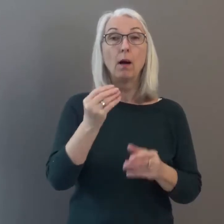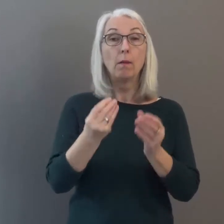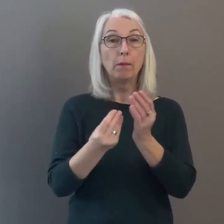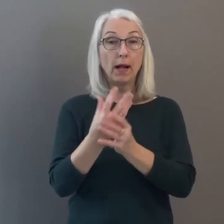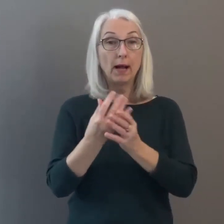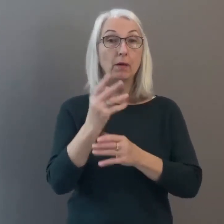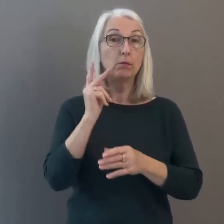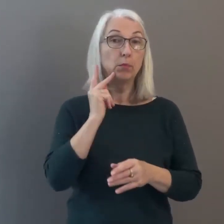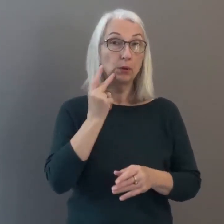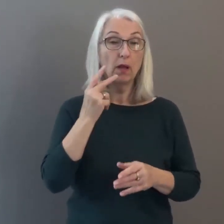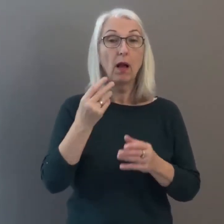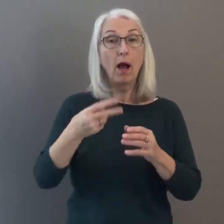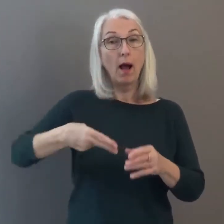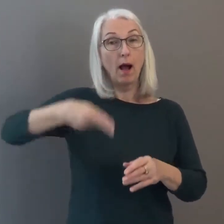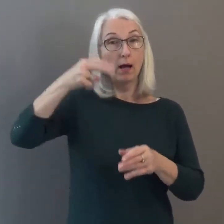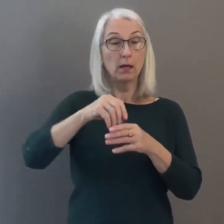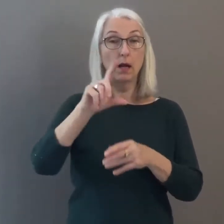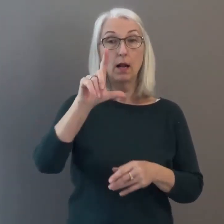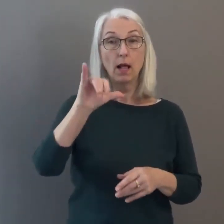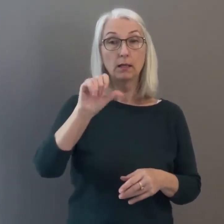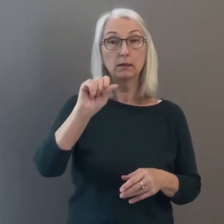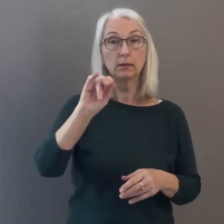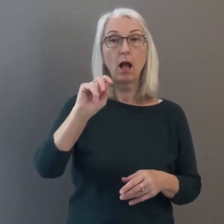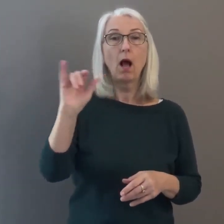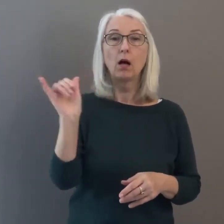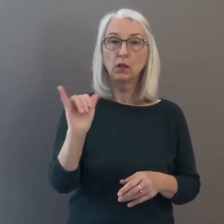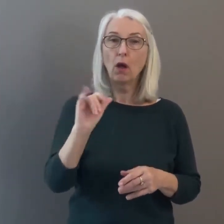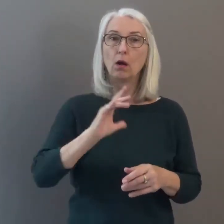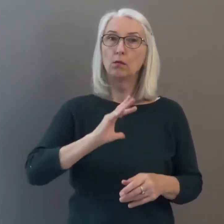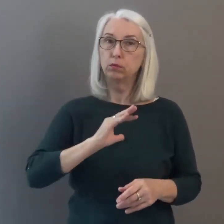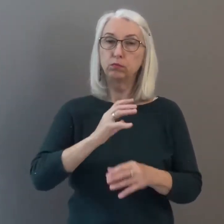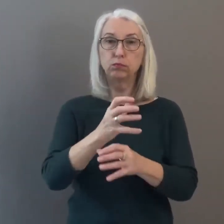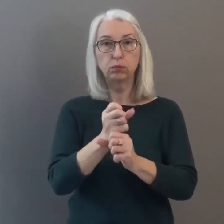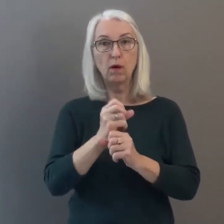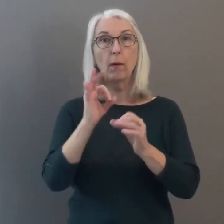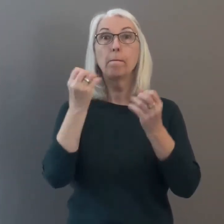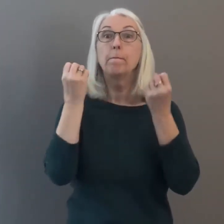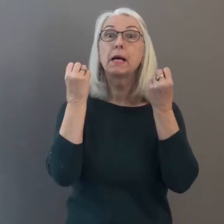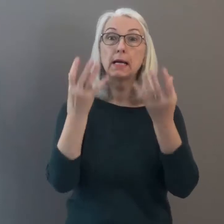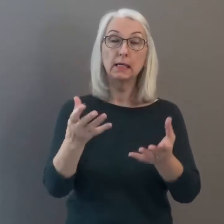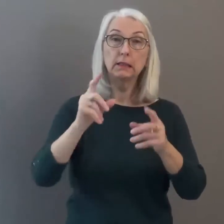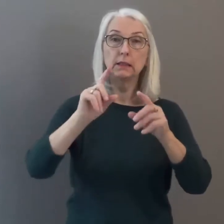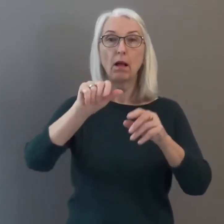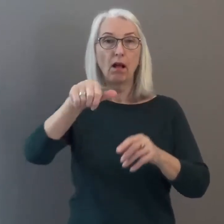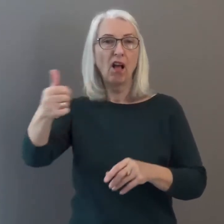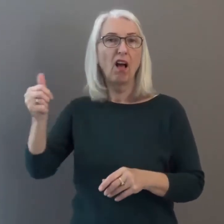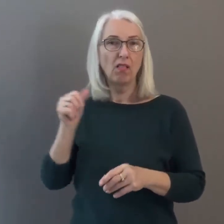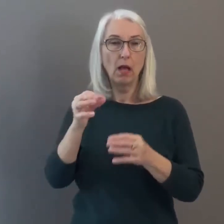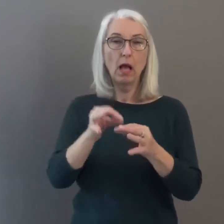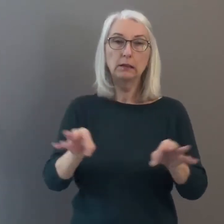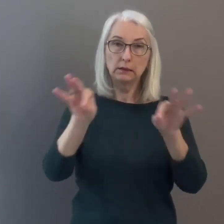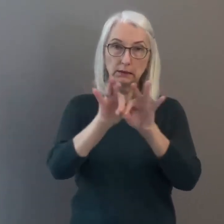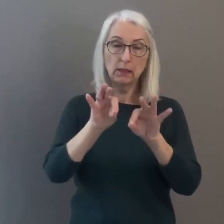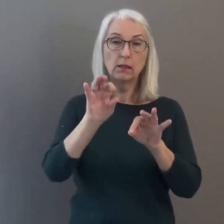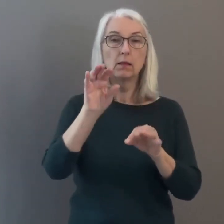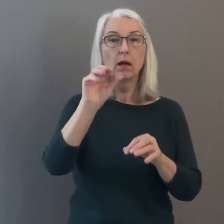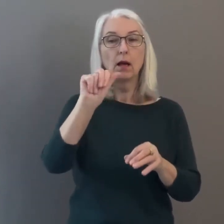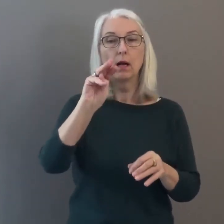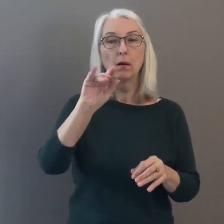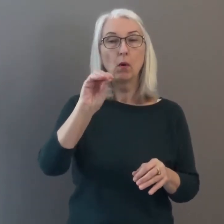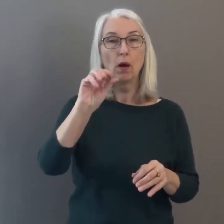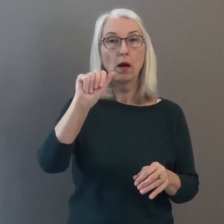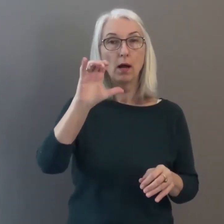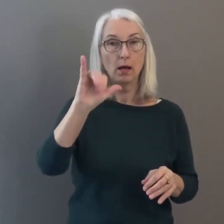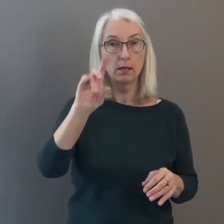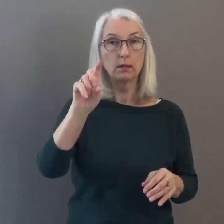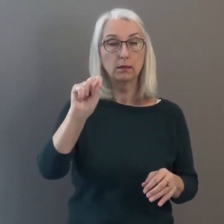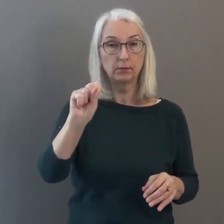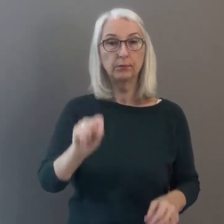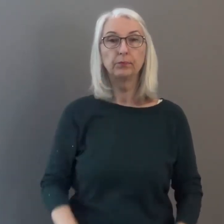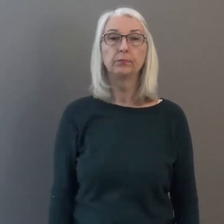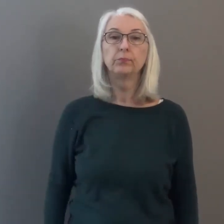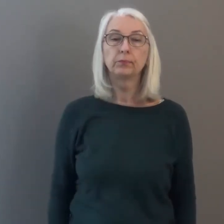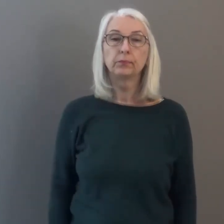Plant proteins high in lysine are also great sources of many of the other essential amino acids.